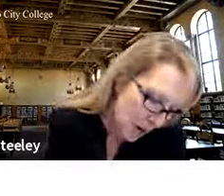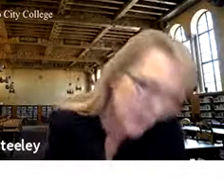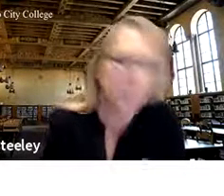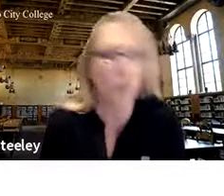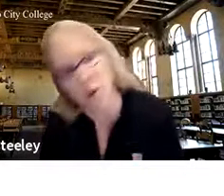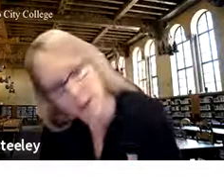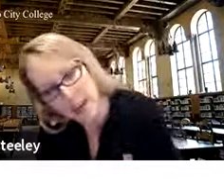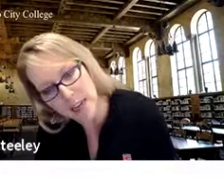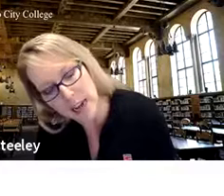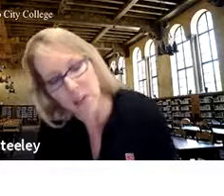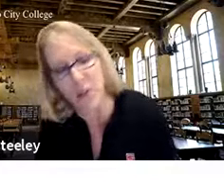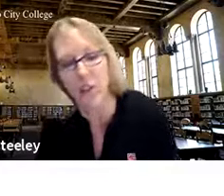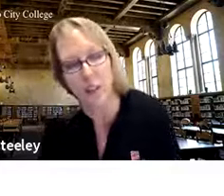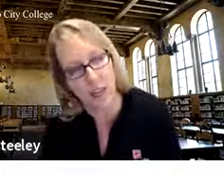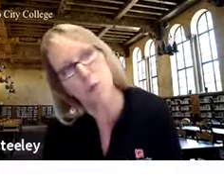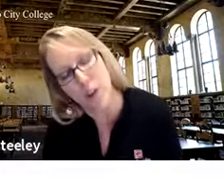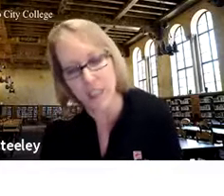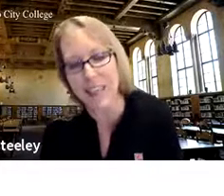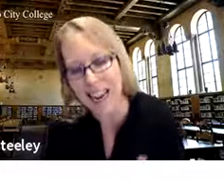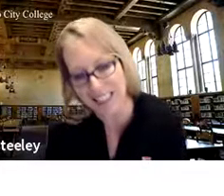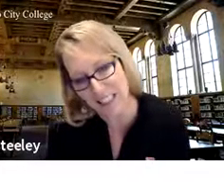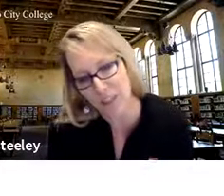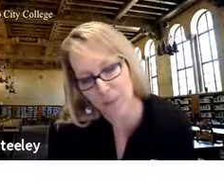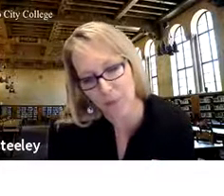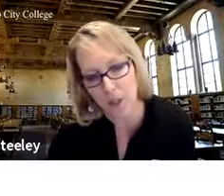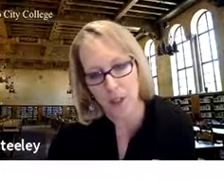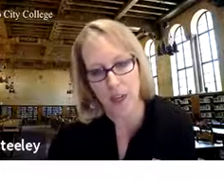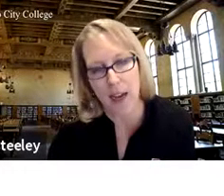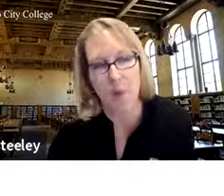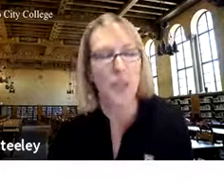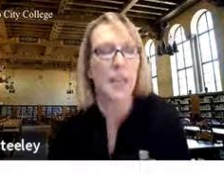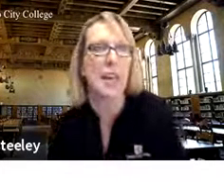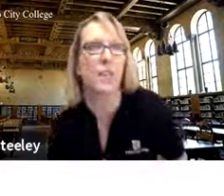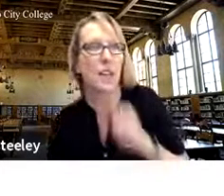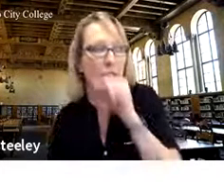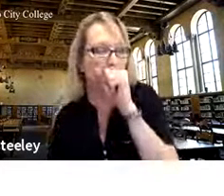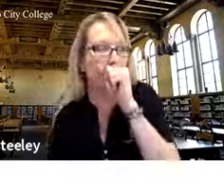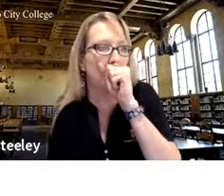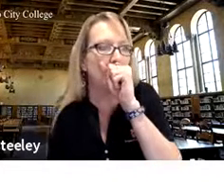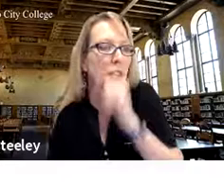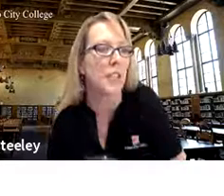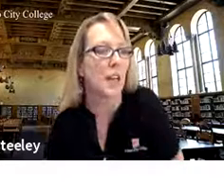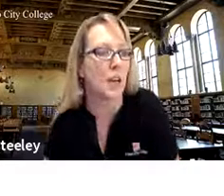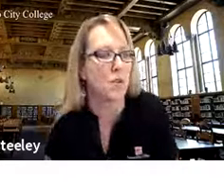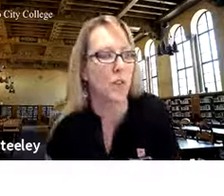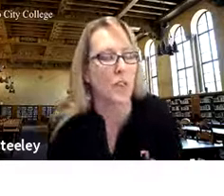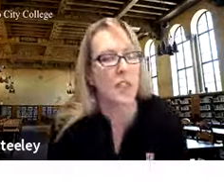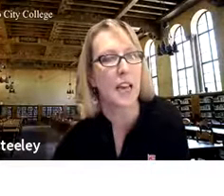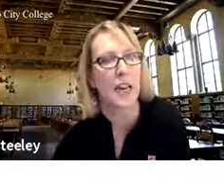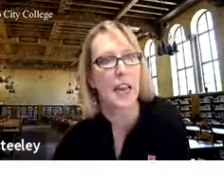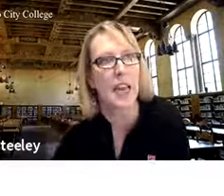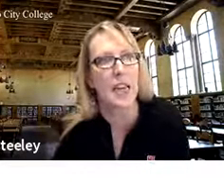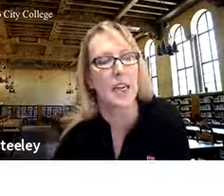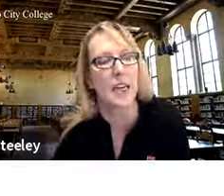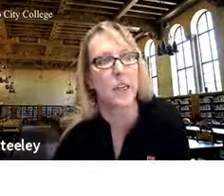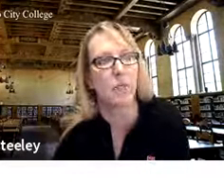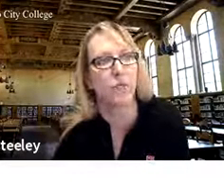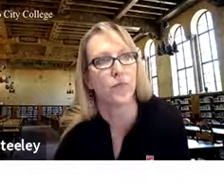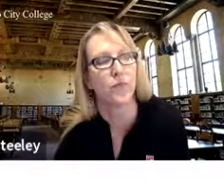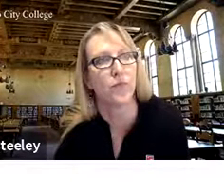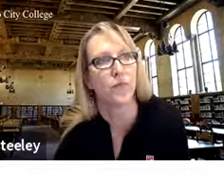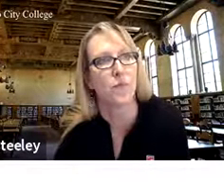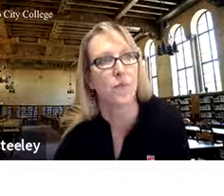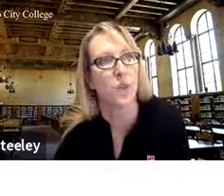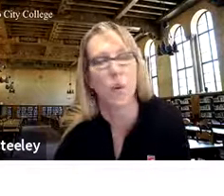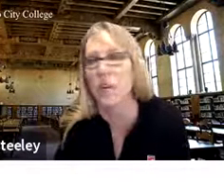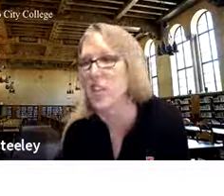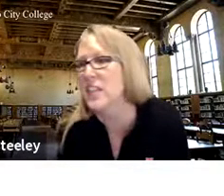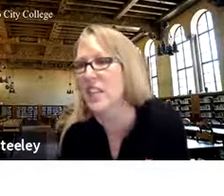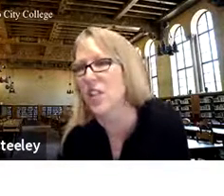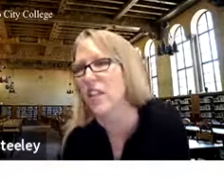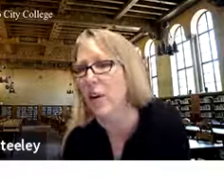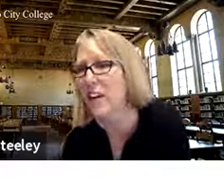topic before they can learn can move on to the next. in Canvas, you can set a well, Jason, can you cover that one?